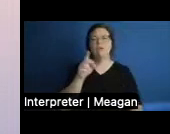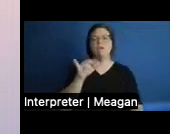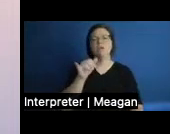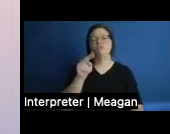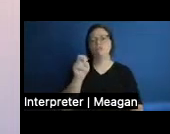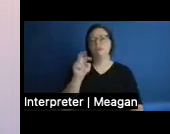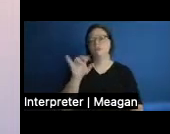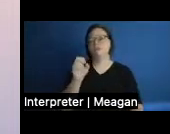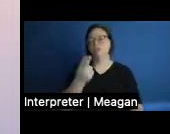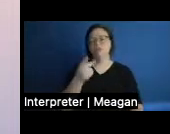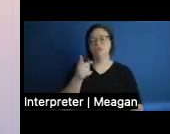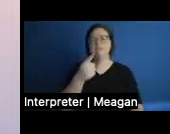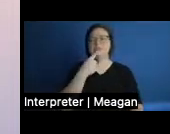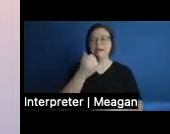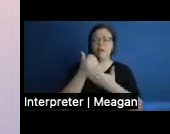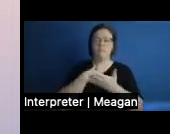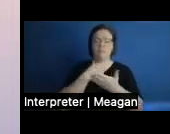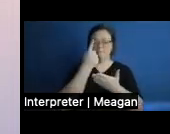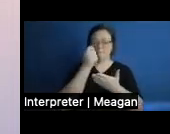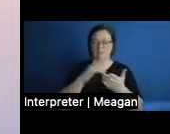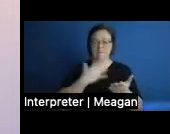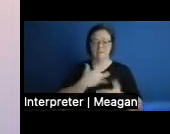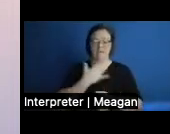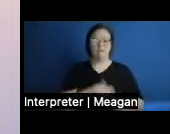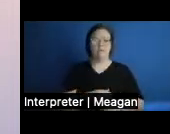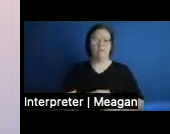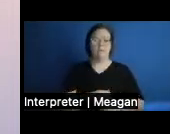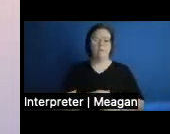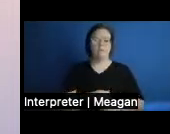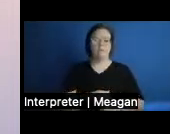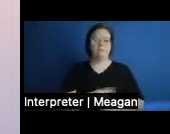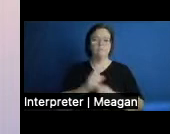at least kind of helped me make sense of that feeling, that when when I'm writing a poem,